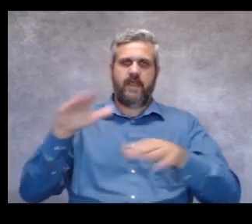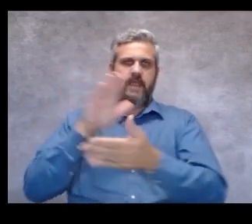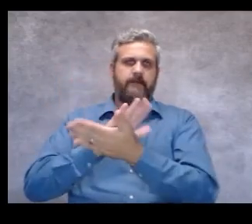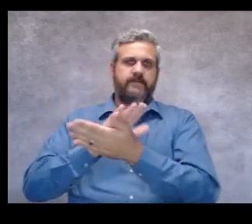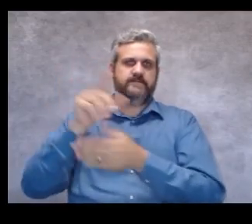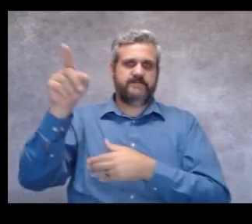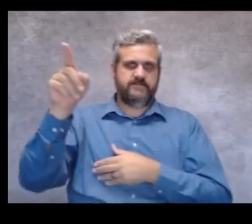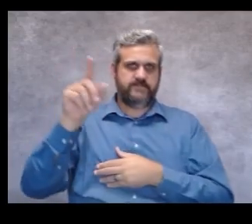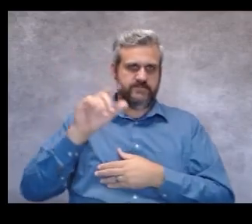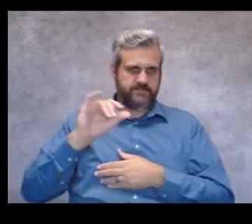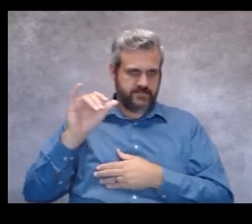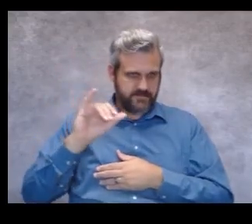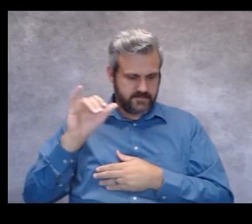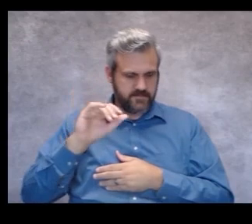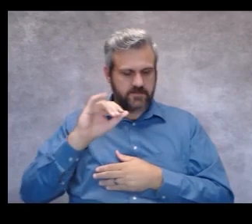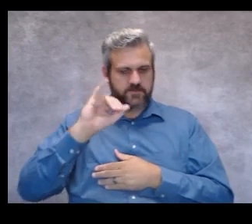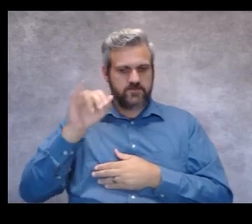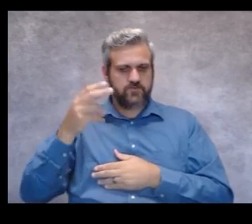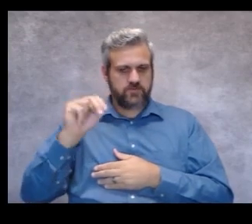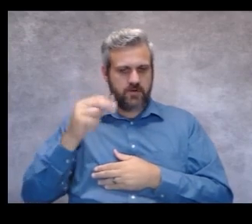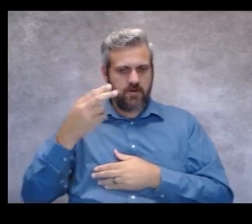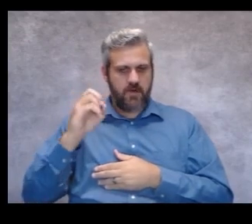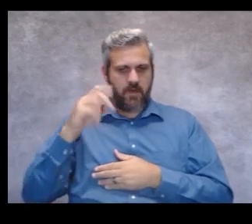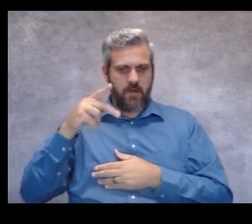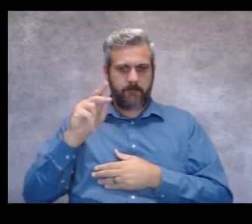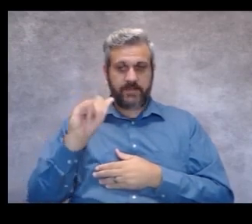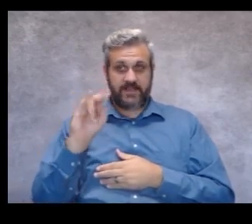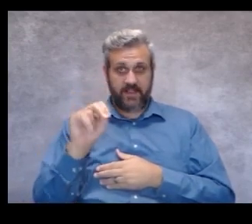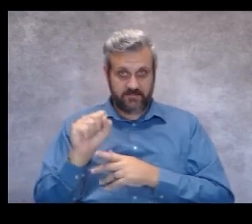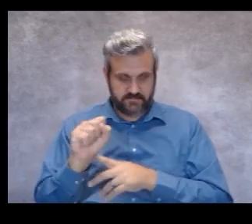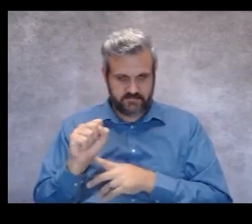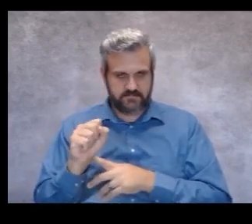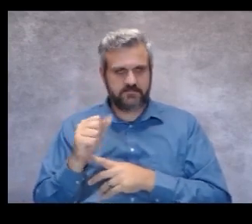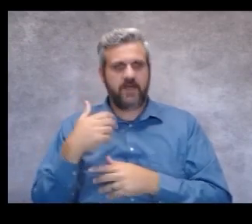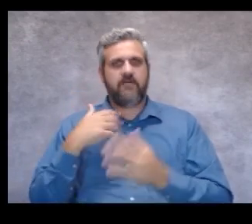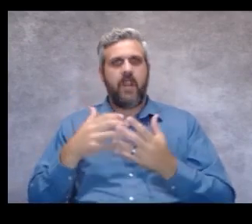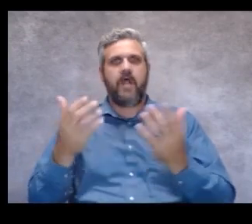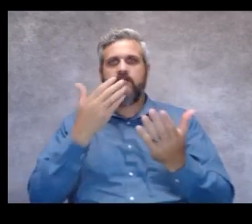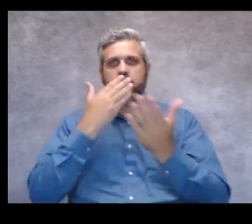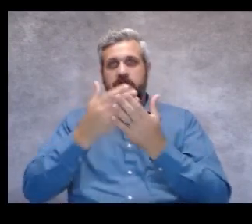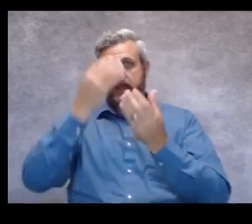uh and also through John Hopkins. And there's lots of good information on data